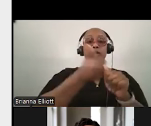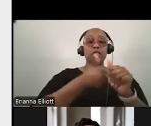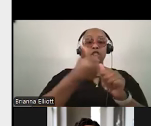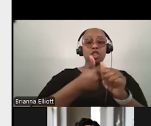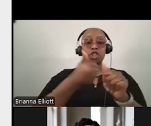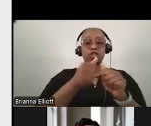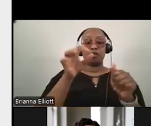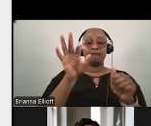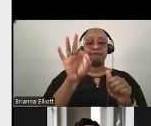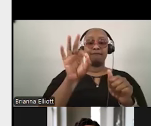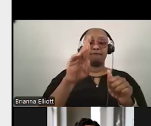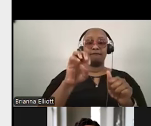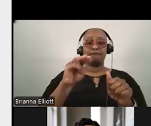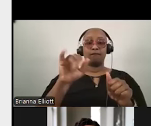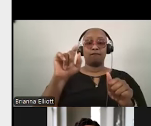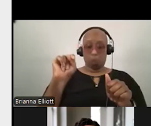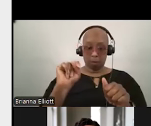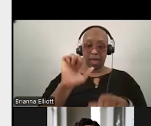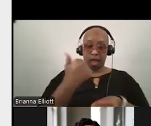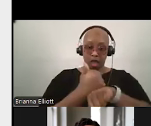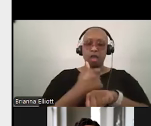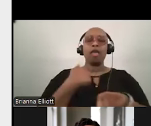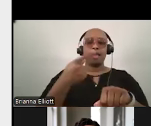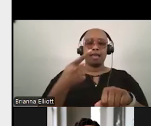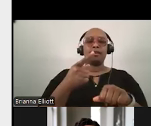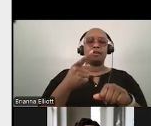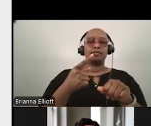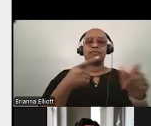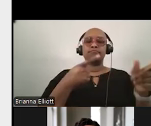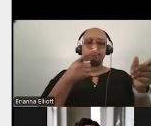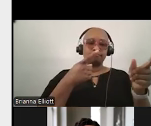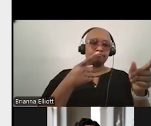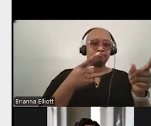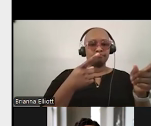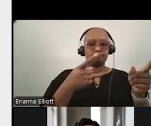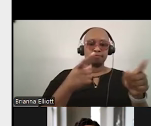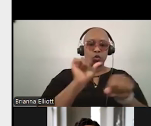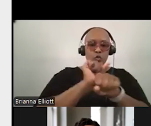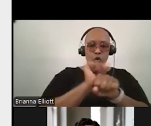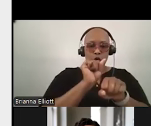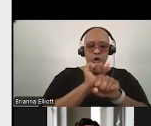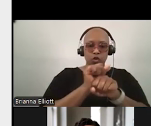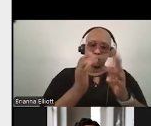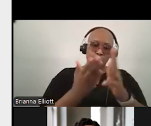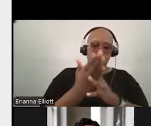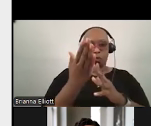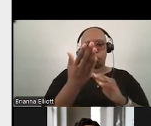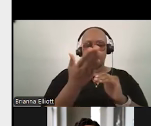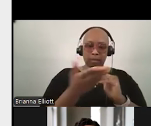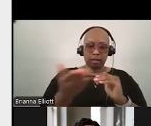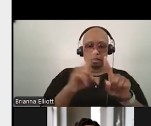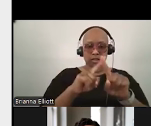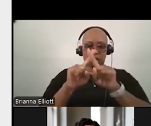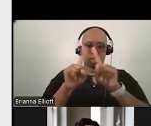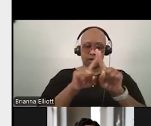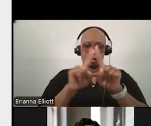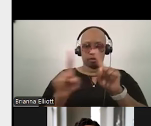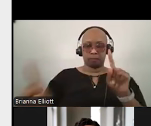goal always the same. You want a clear structure, logical navigation, and usable reading order.